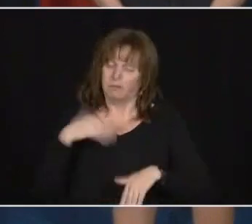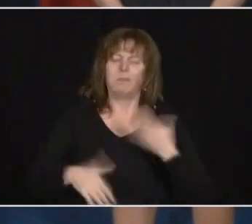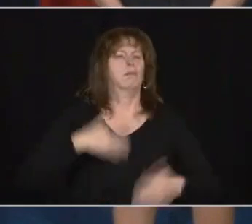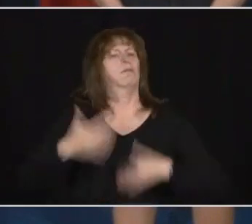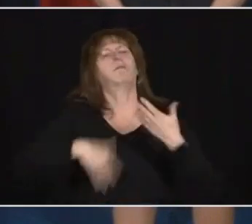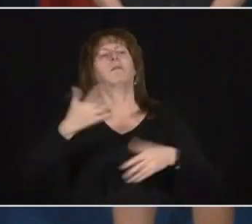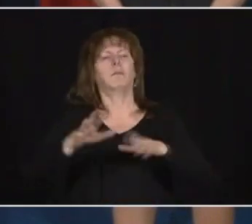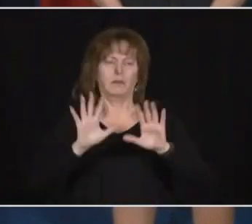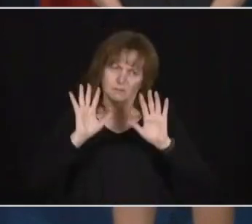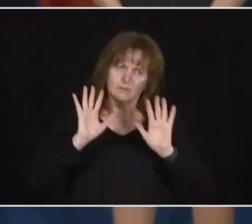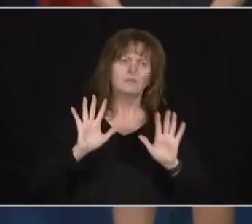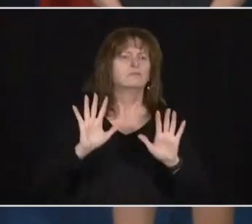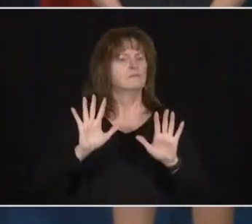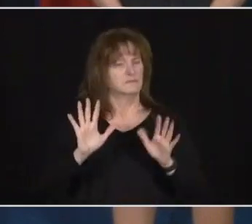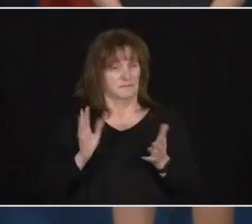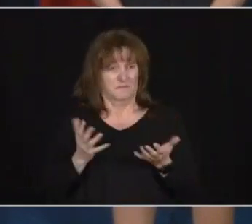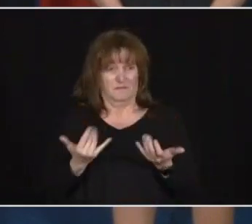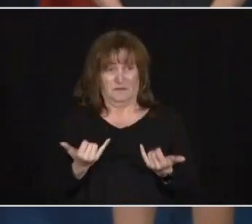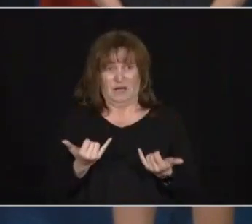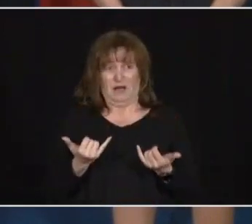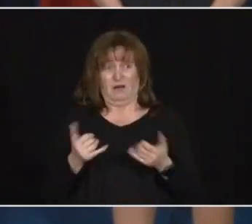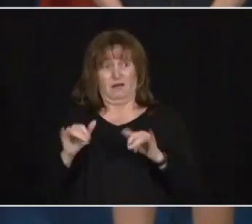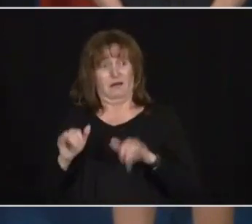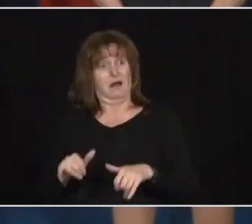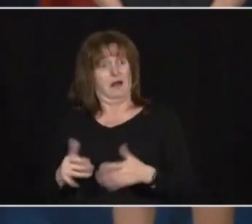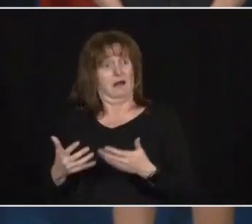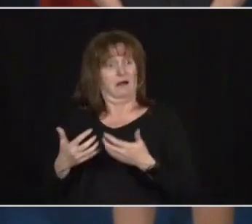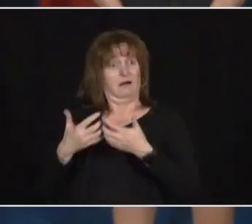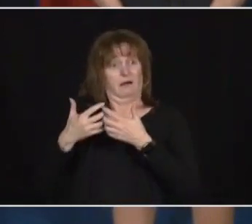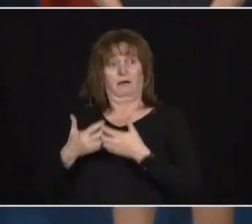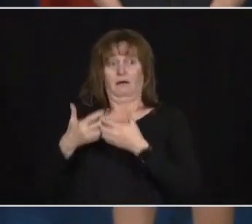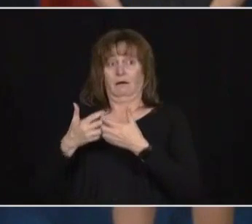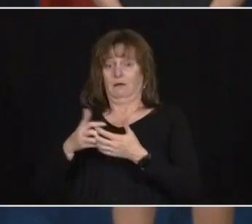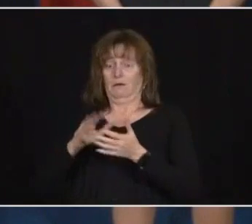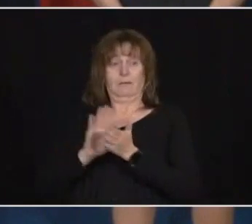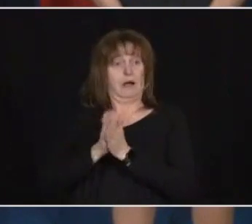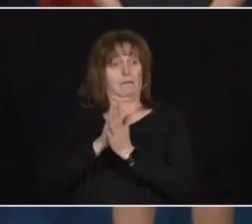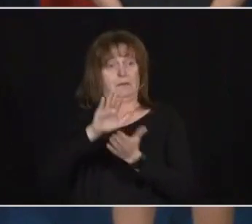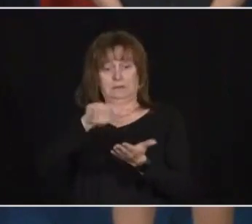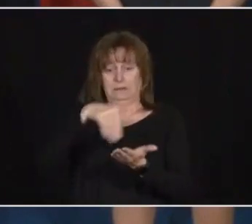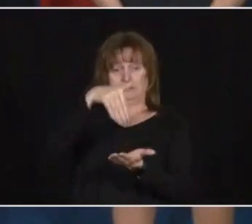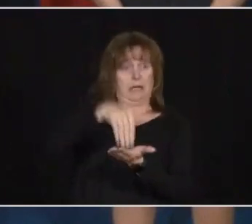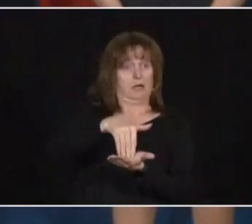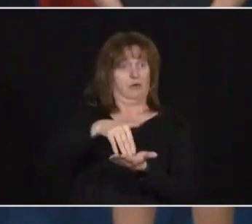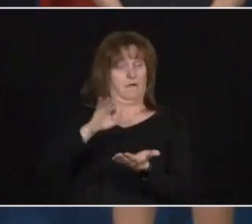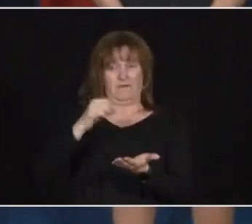When we get the economy going, there's one thing I'm confident about, we did it before, we'll do